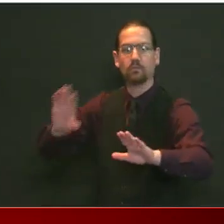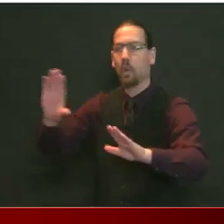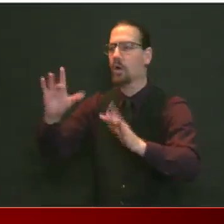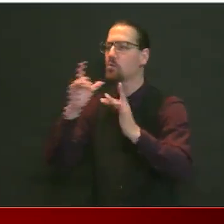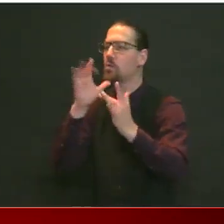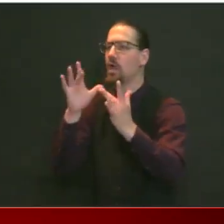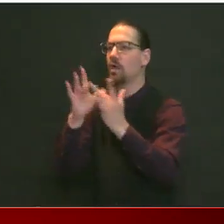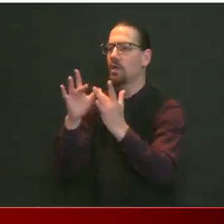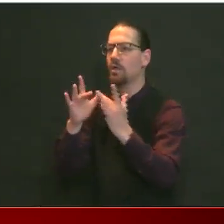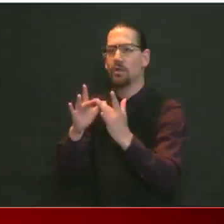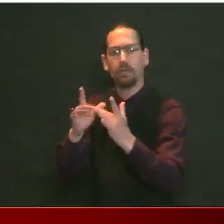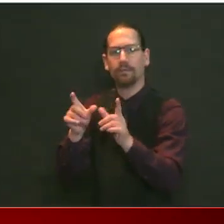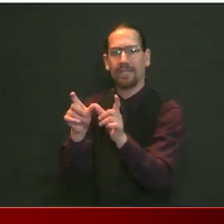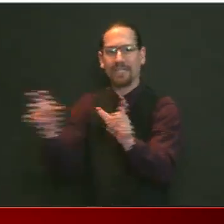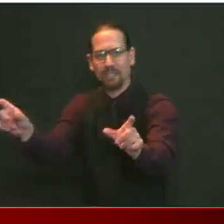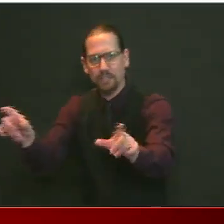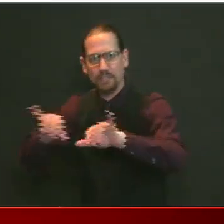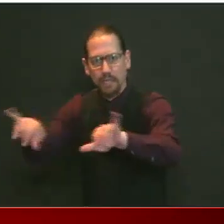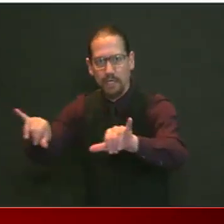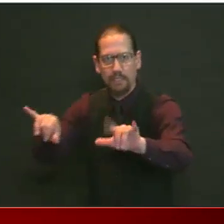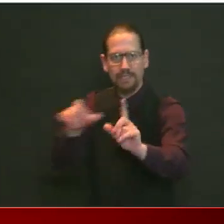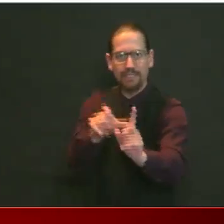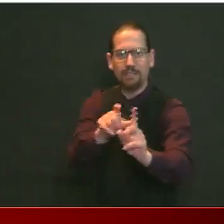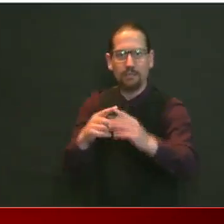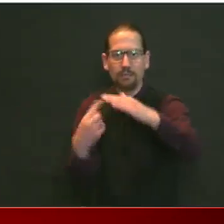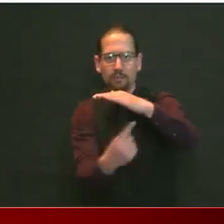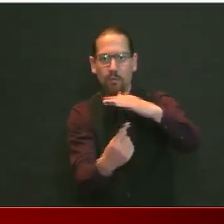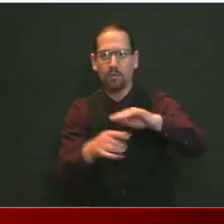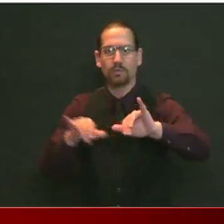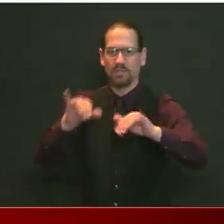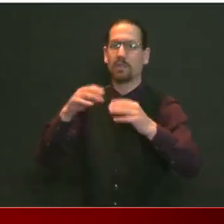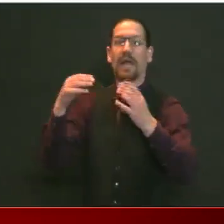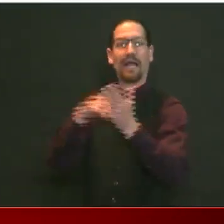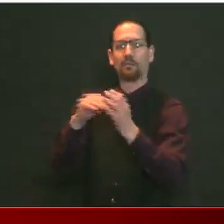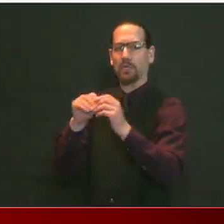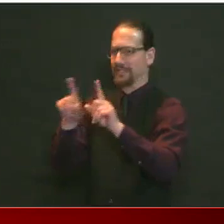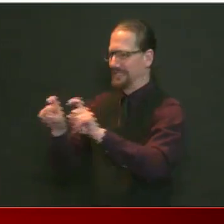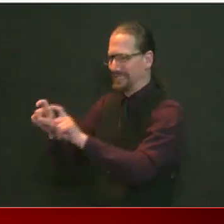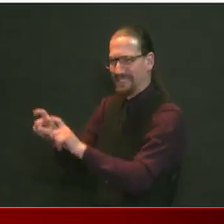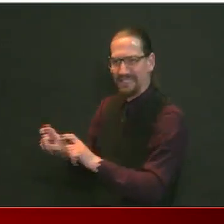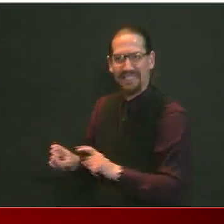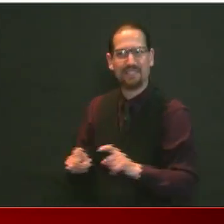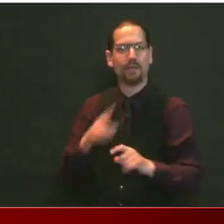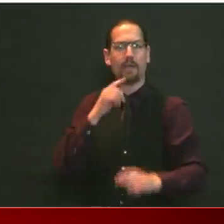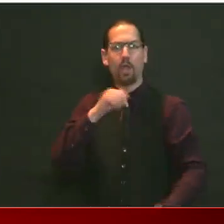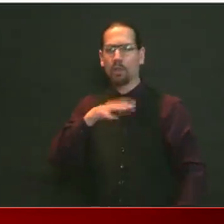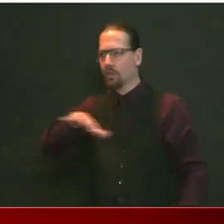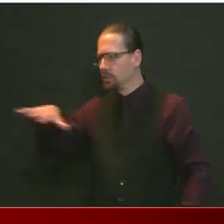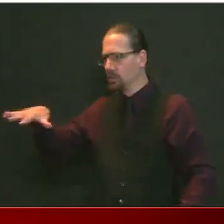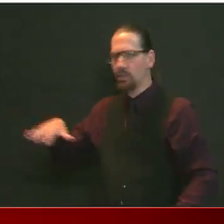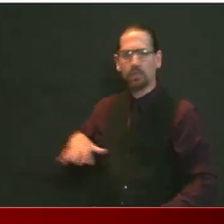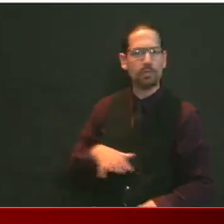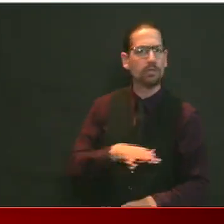THEM TO BE ABLE TO BE ISOLATED, GET THEIR CONTACTS QUARANTINED AND TO CONTINUE TO TEST TO MAKE